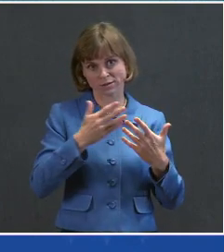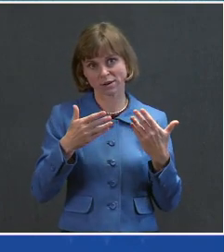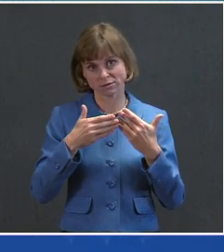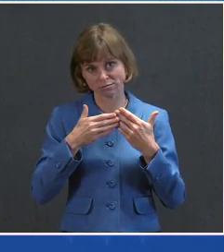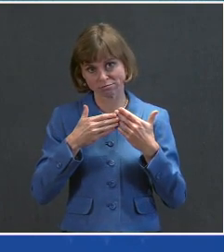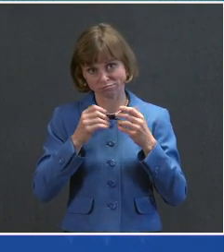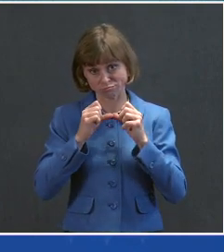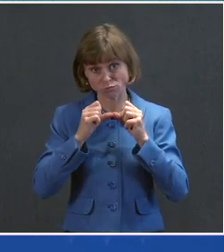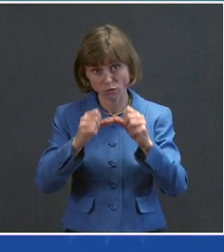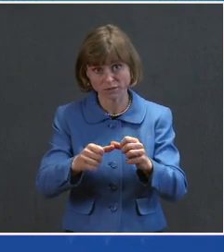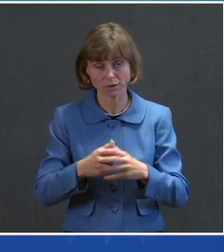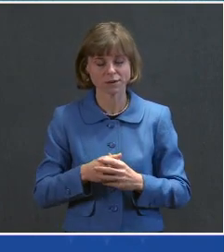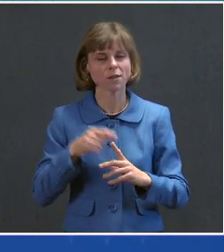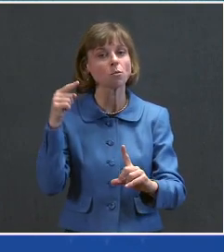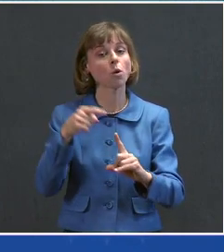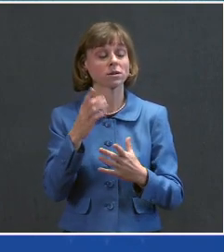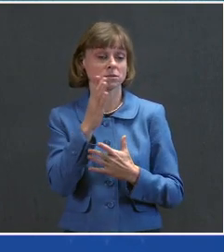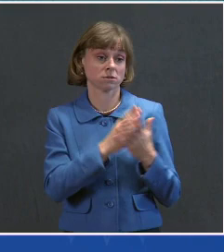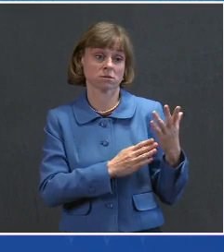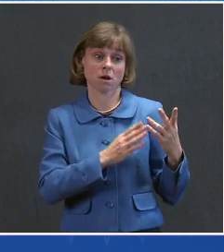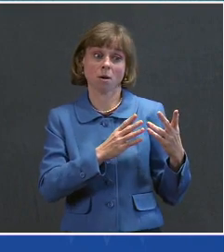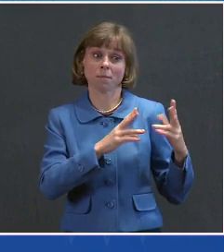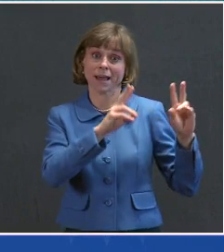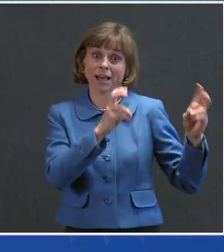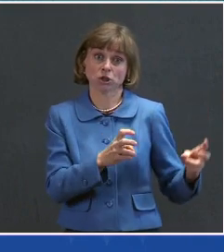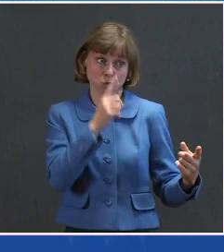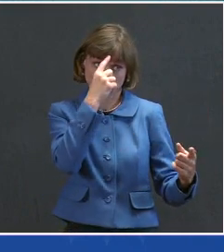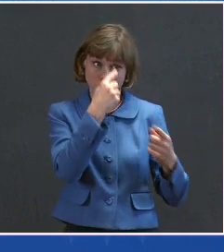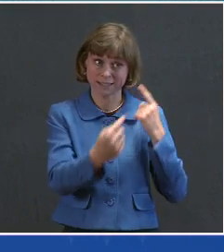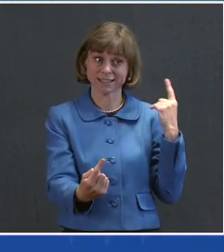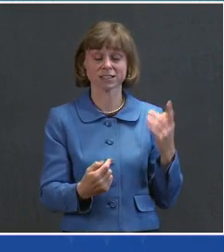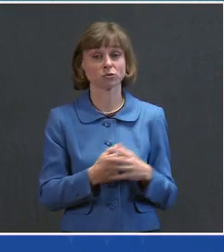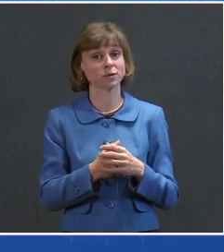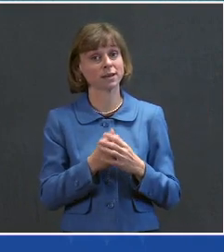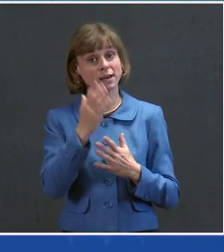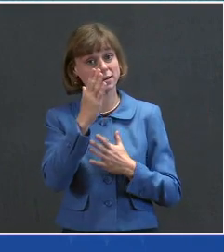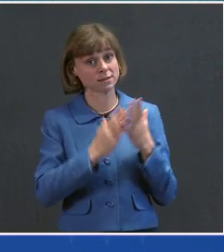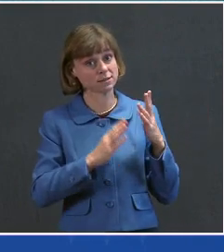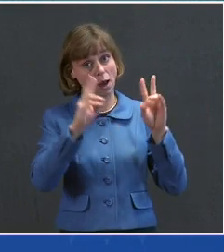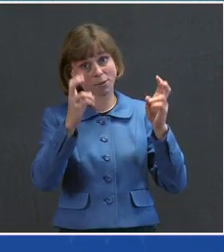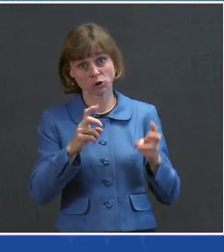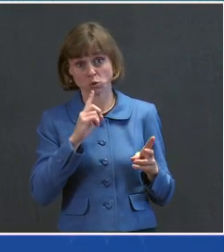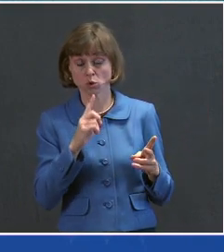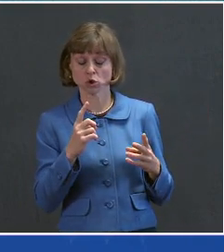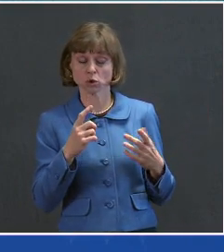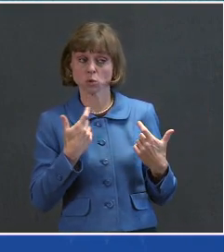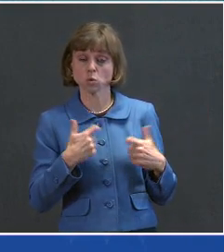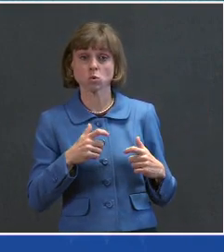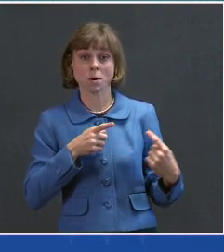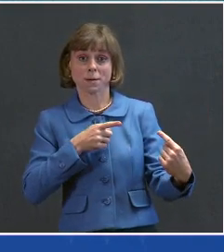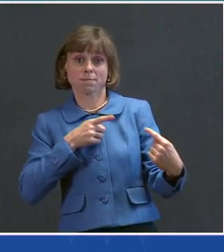So, the point is: There are areas where we disagree. There are areas where there is significant challenge. There are also areas where we are going to work with the Russians,